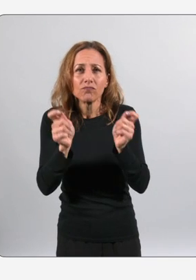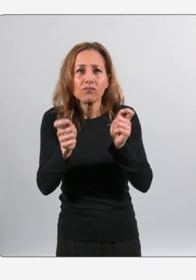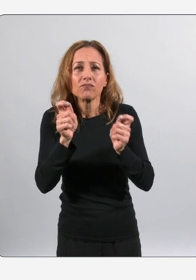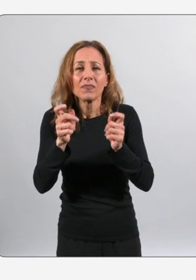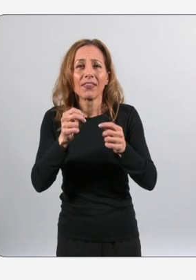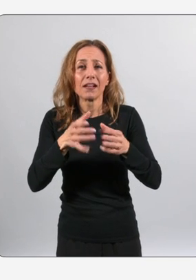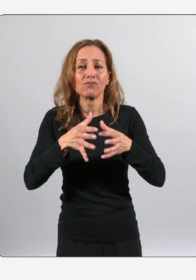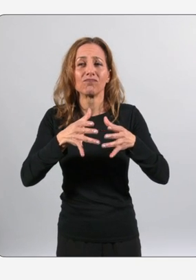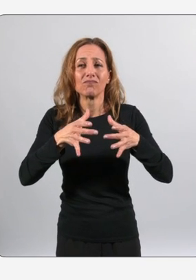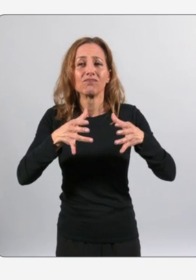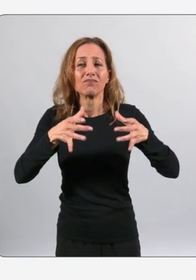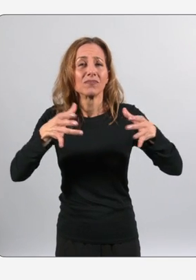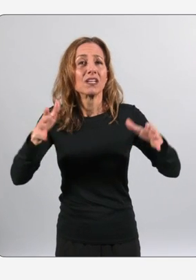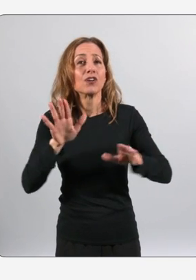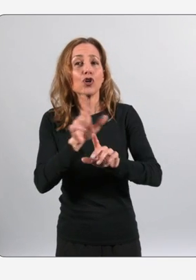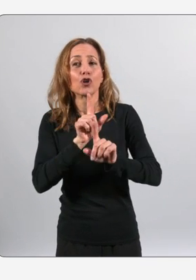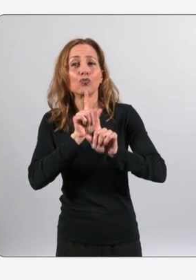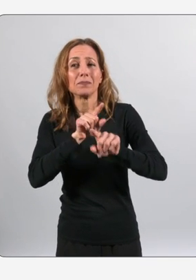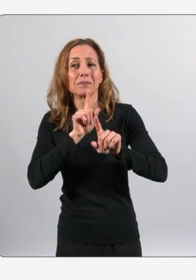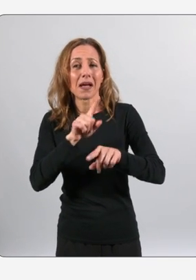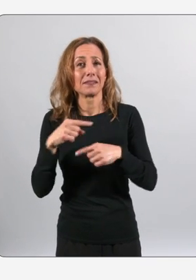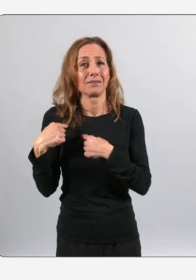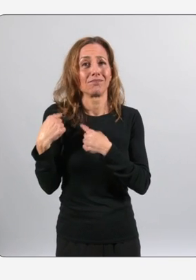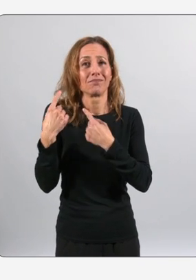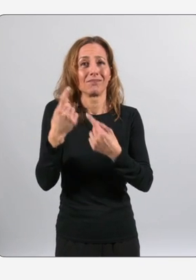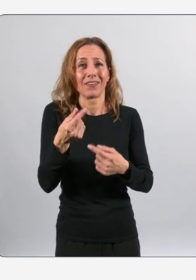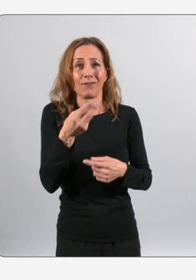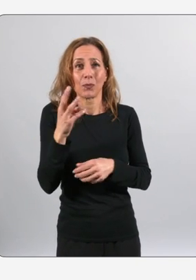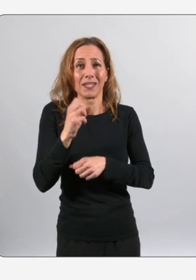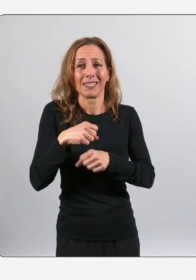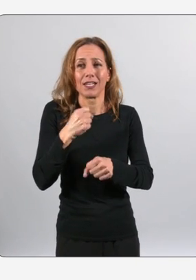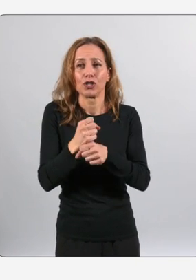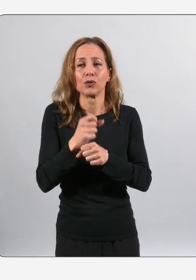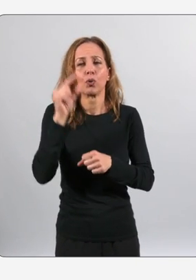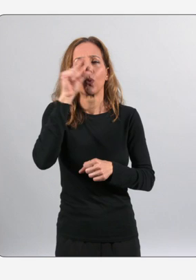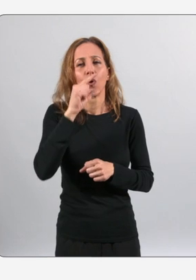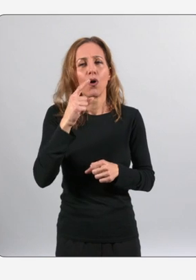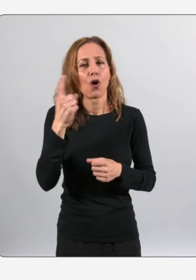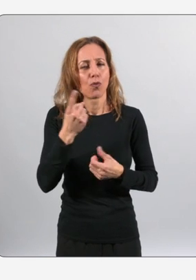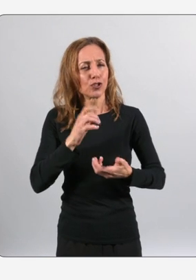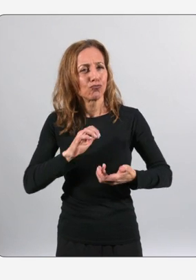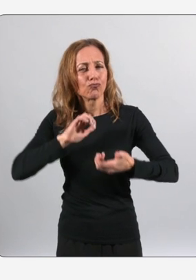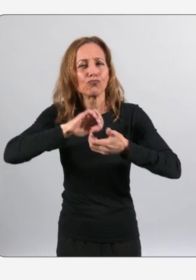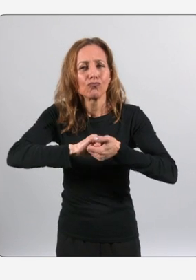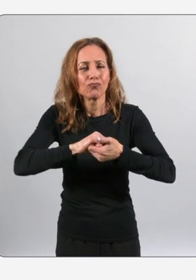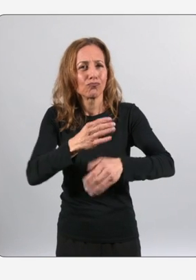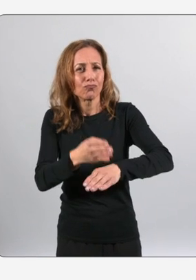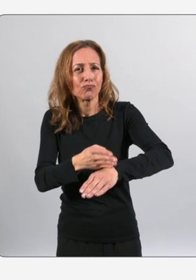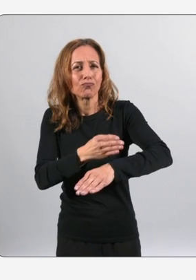Especially the last few years. I've seen a lot of partnership from Google as we've improved products that are out there, and then it will scale.